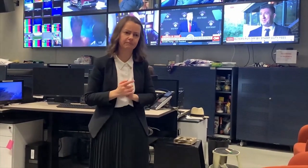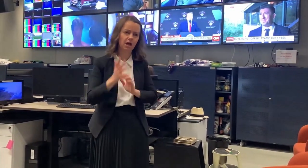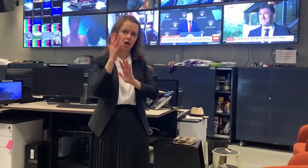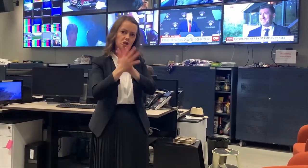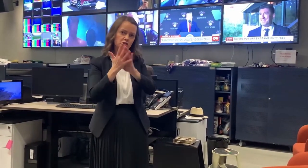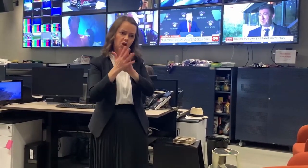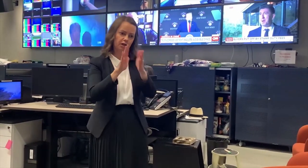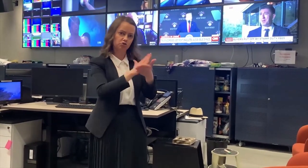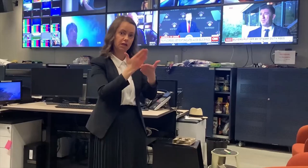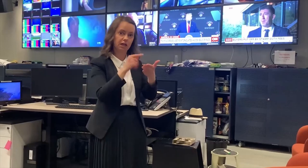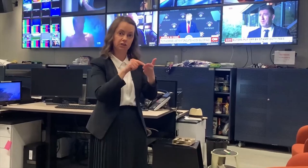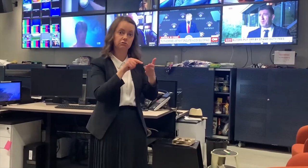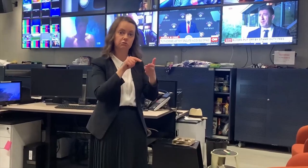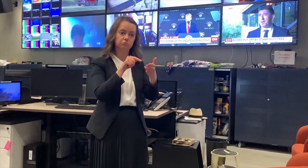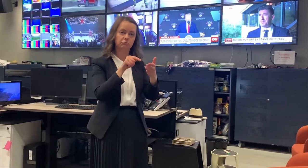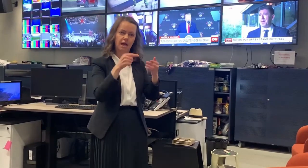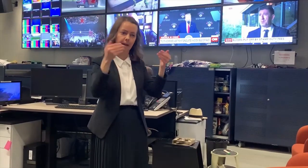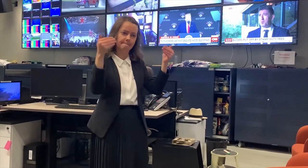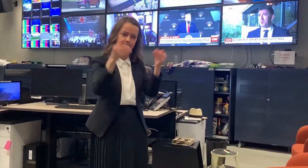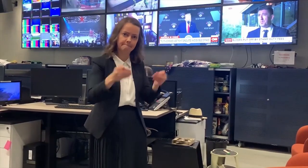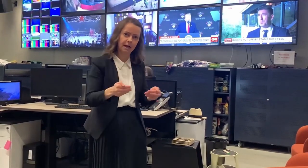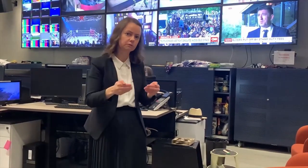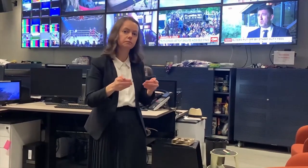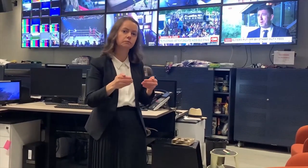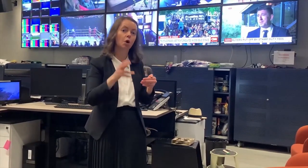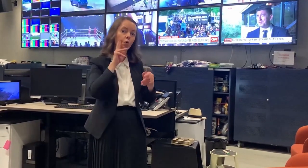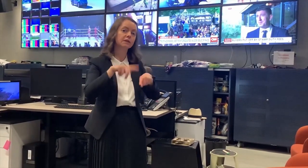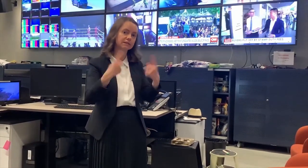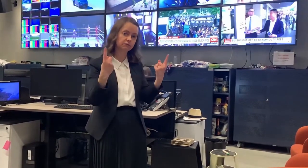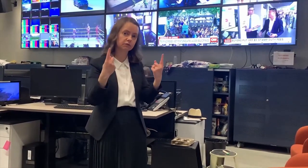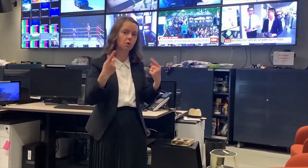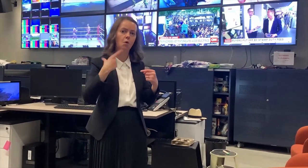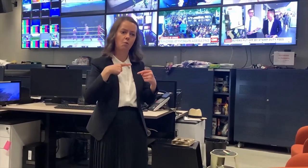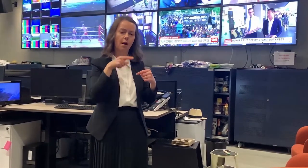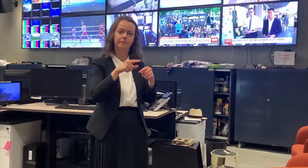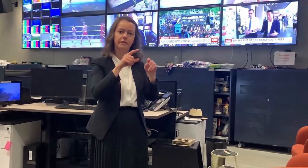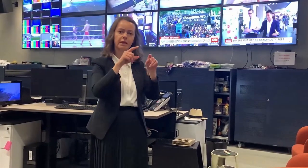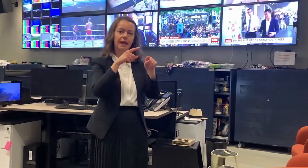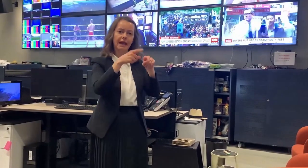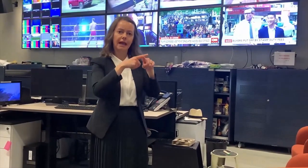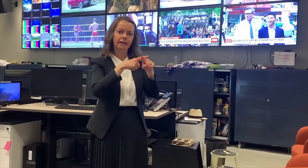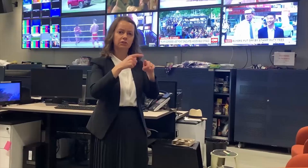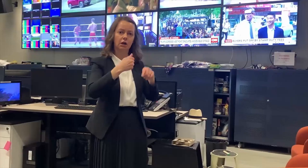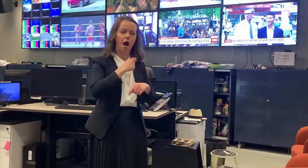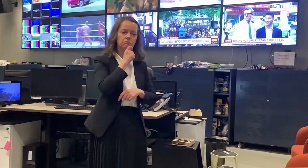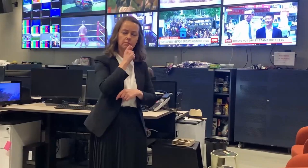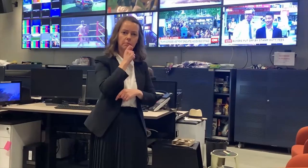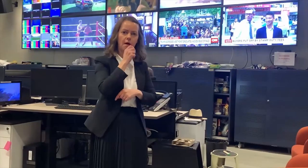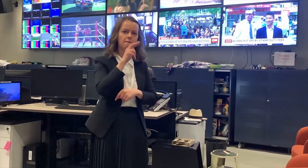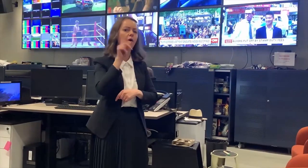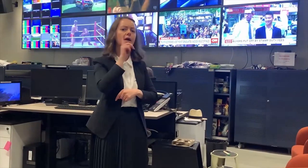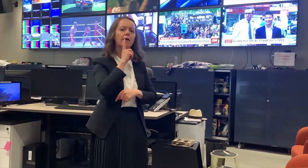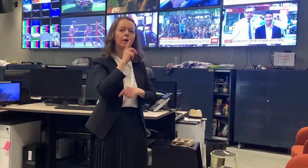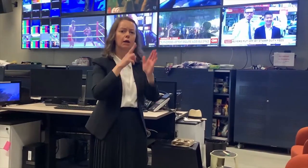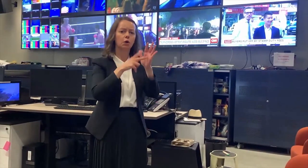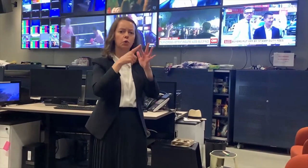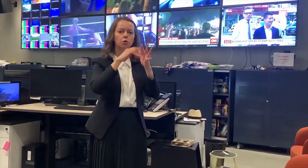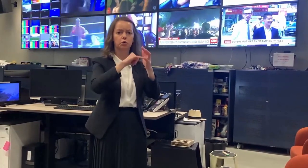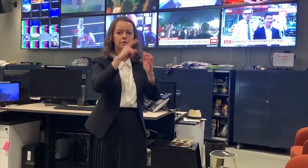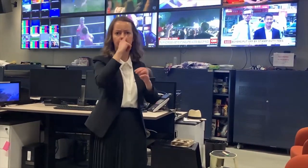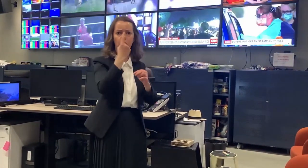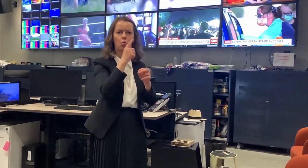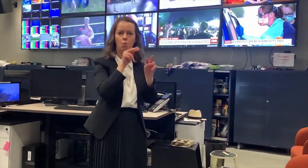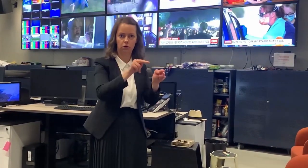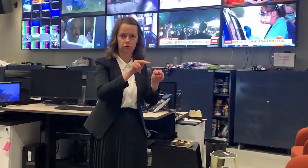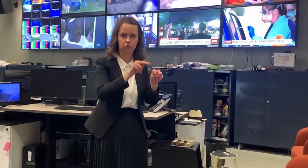The translation isn’t a word for word one, as the English for the ABC news is a specific register for news